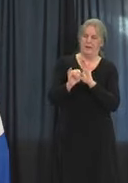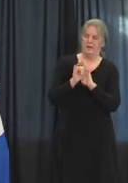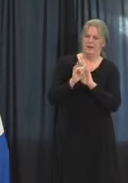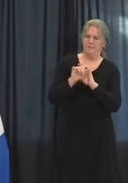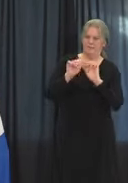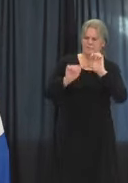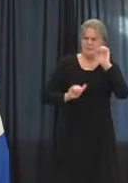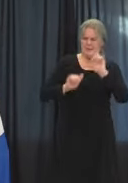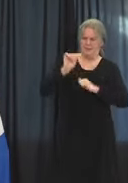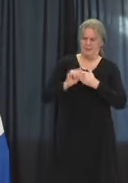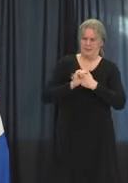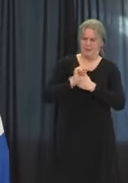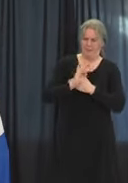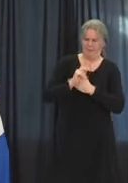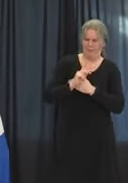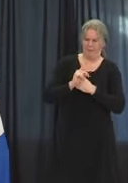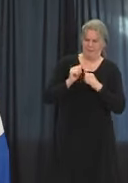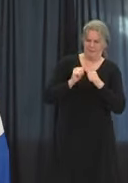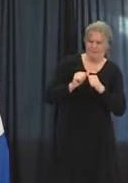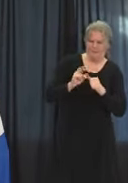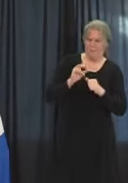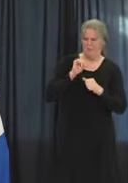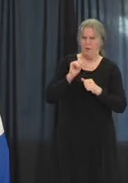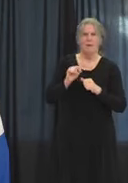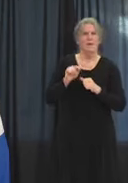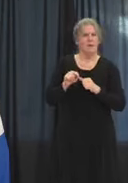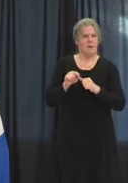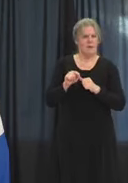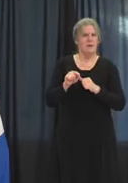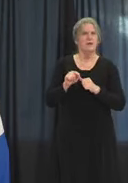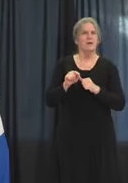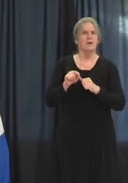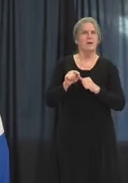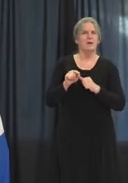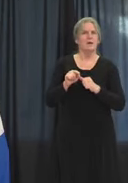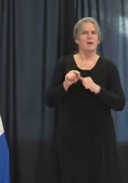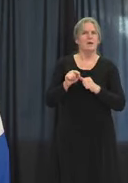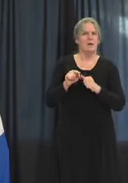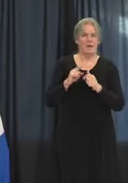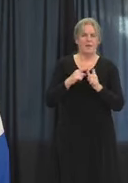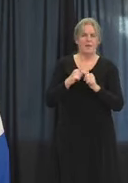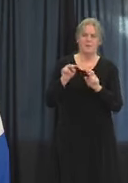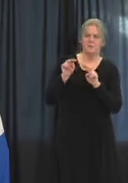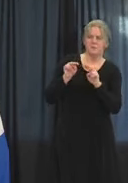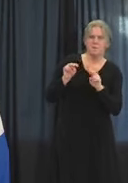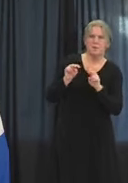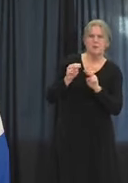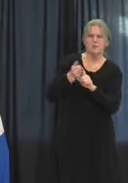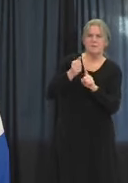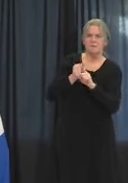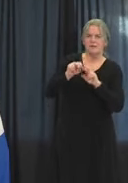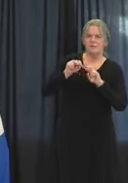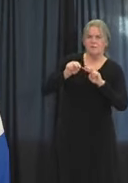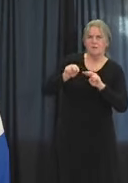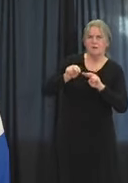assessed and if assessed to continue to work, will work while under vigilant self-monitoring witch in the